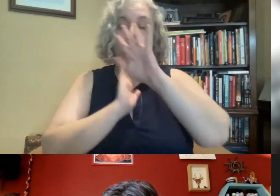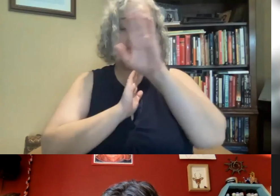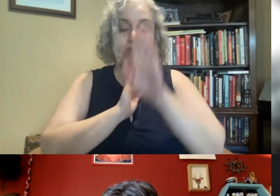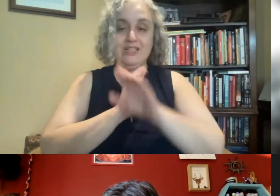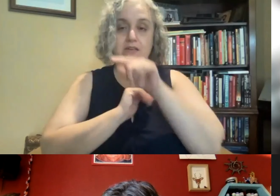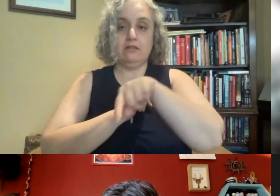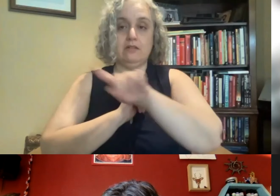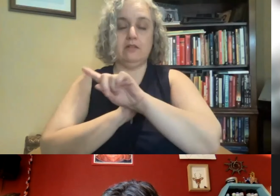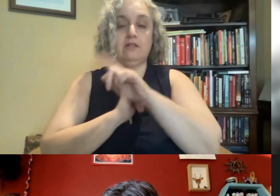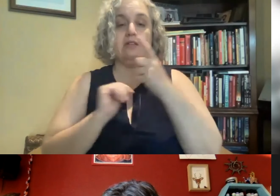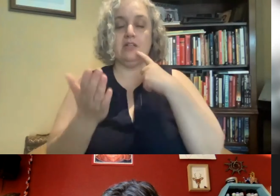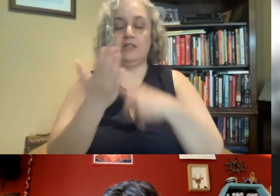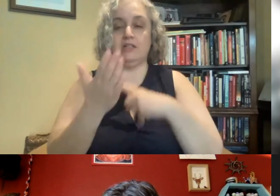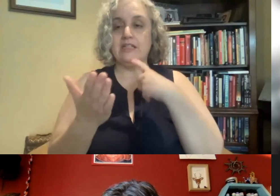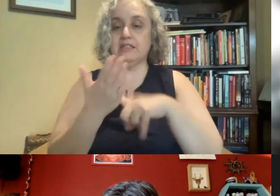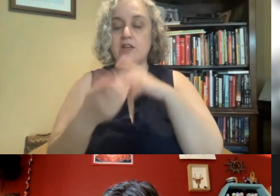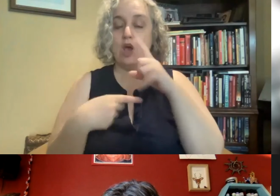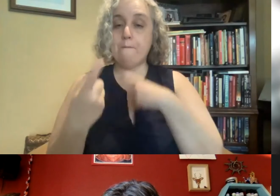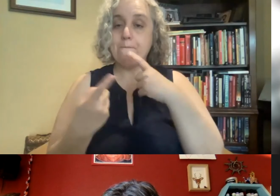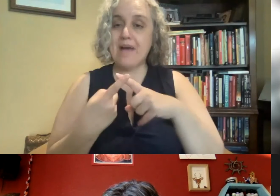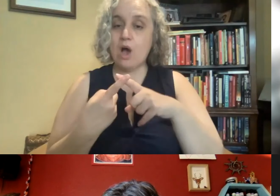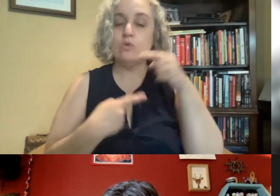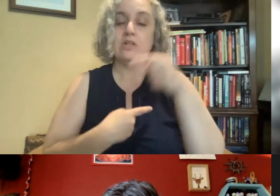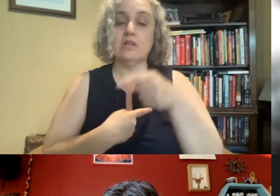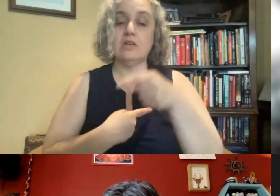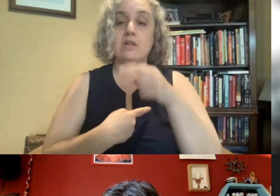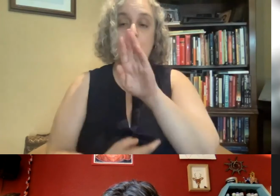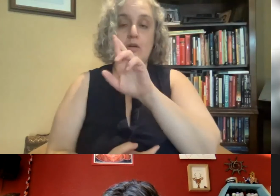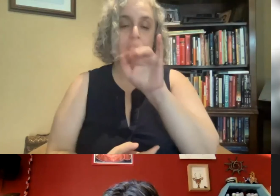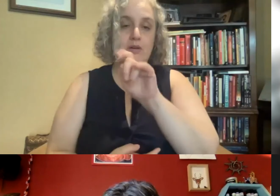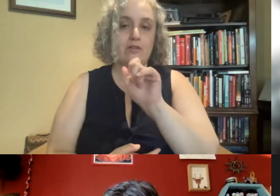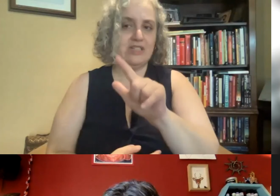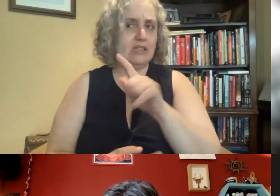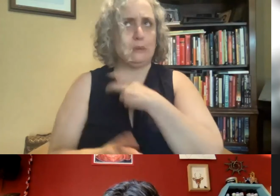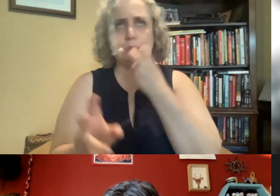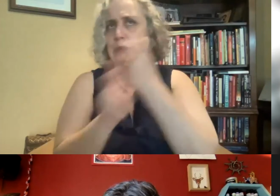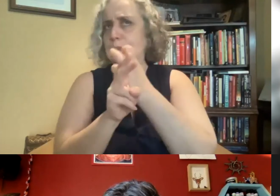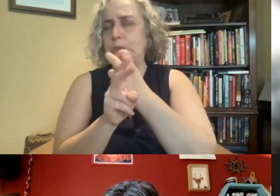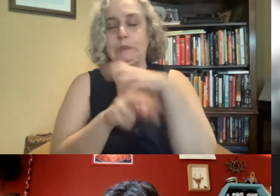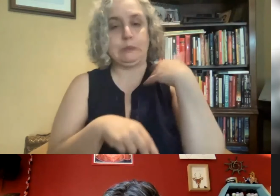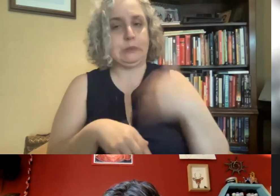about gathering data that you're saying. Here in Brazil is very hard to gather data from